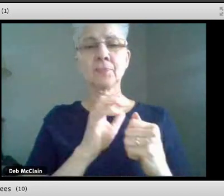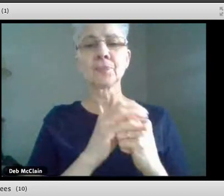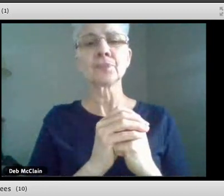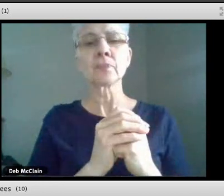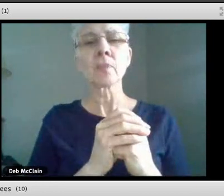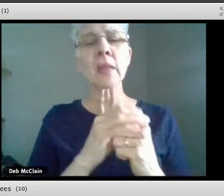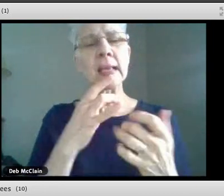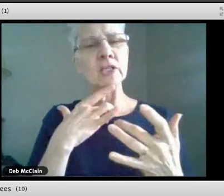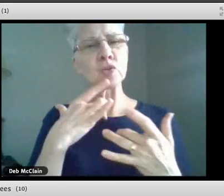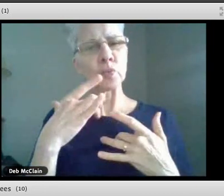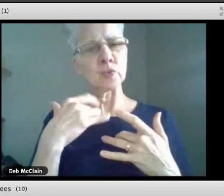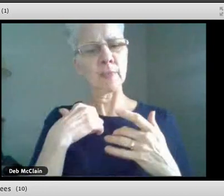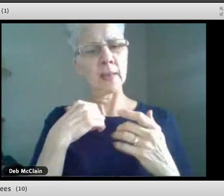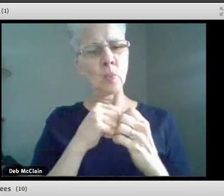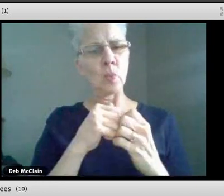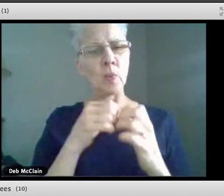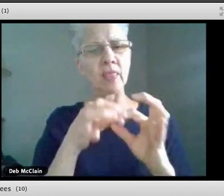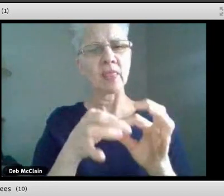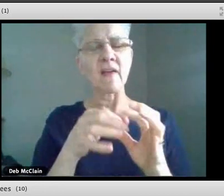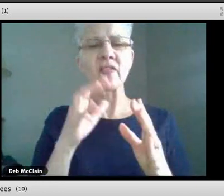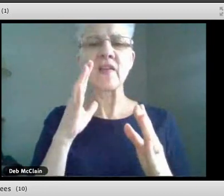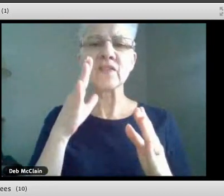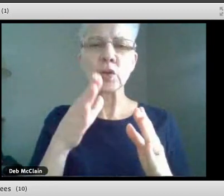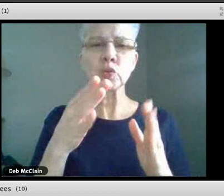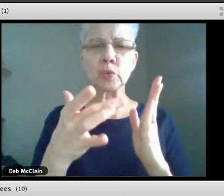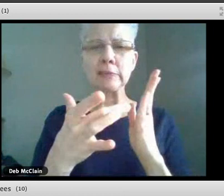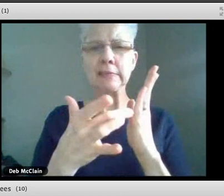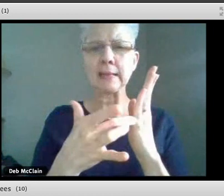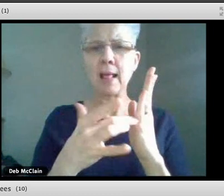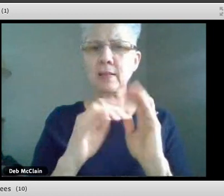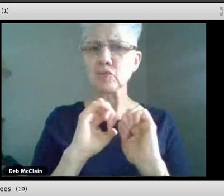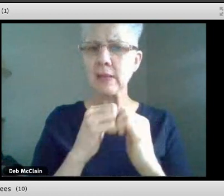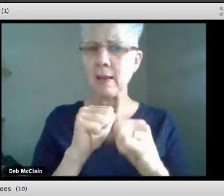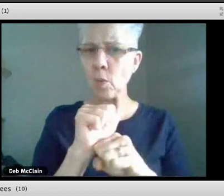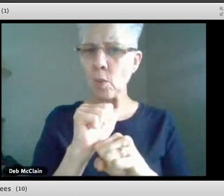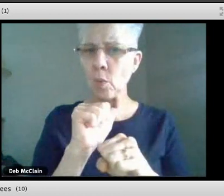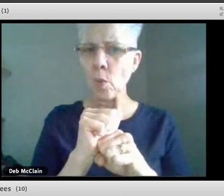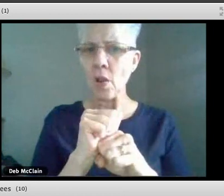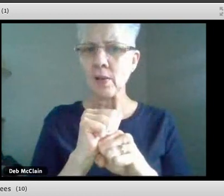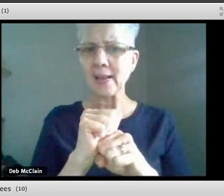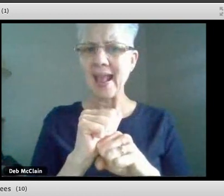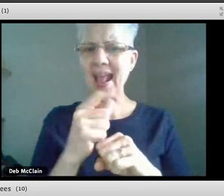It concerns me in terms of the future in technology and that gap between what people have